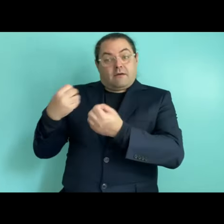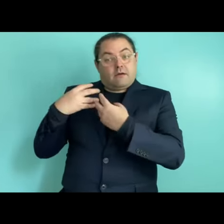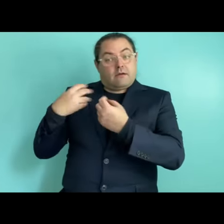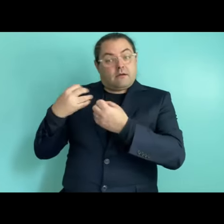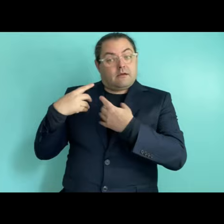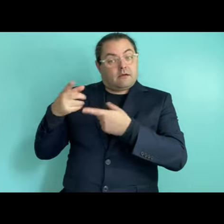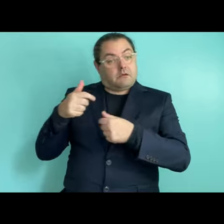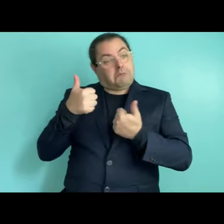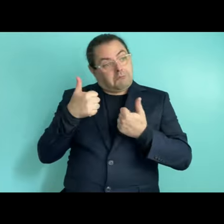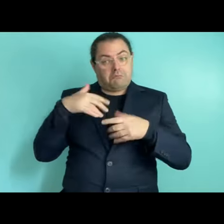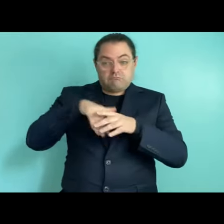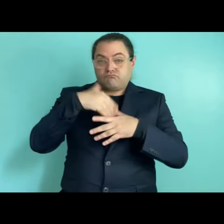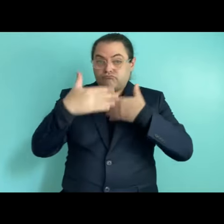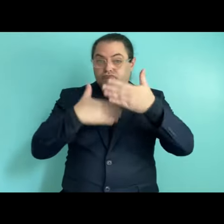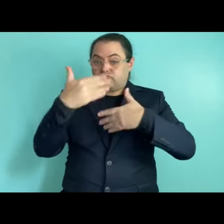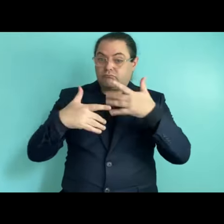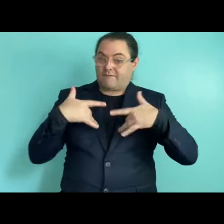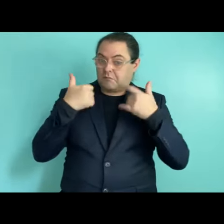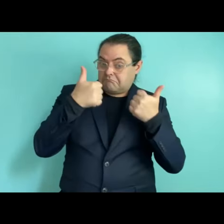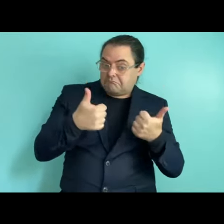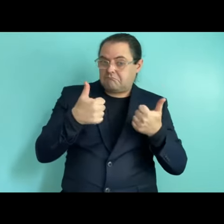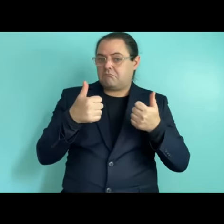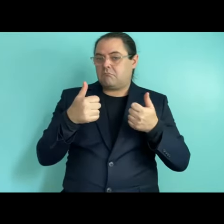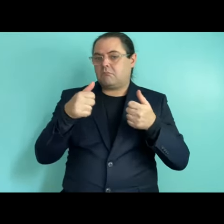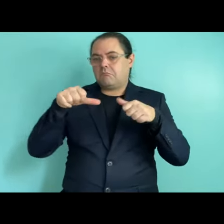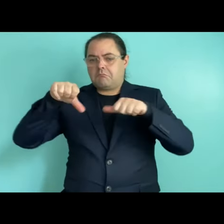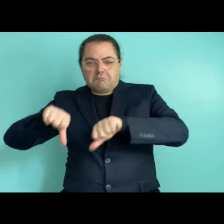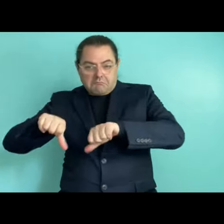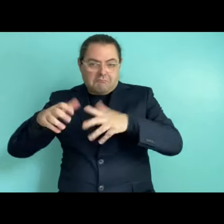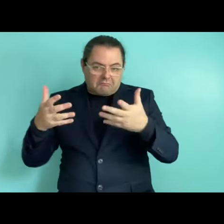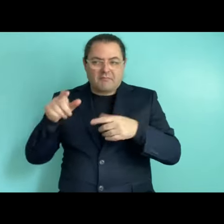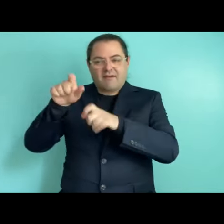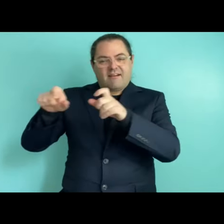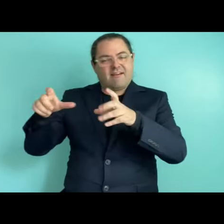you know, TD beneficiaries some of the current costs and some effort already graduated and